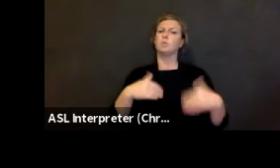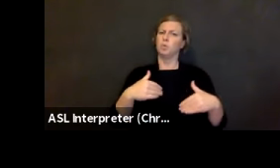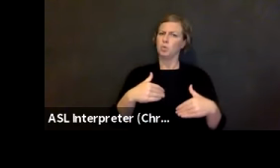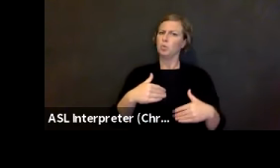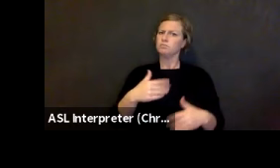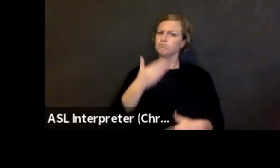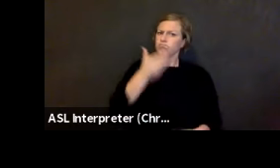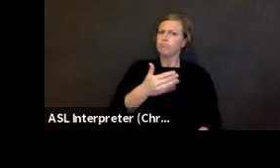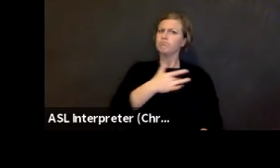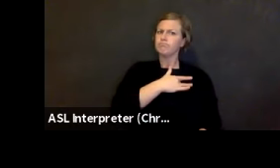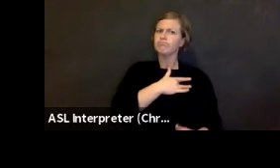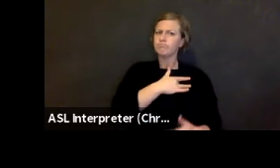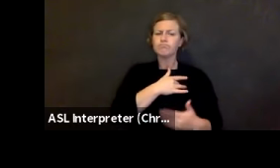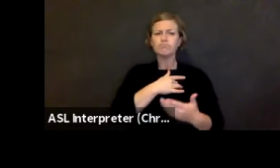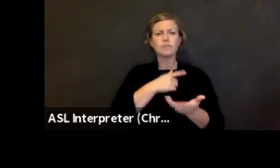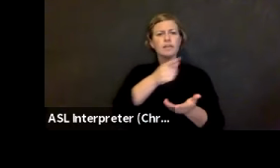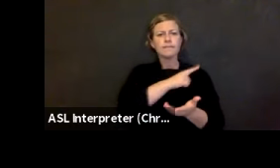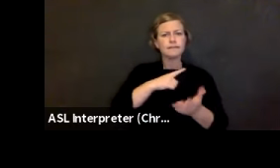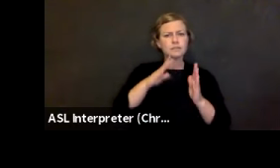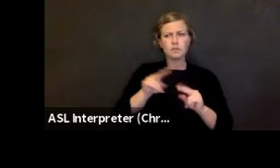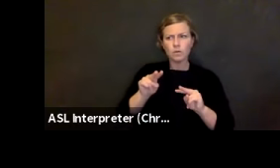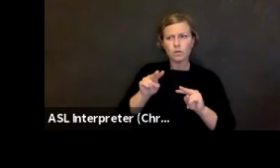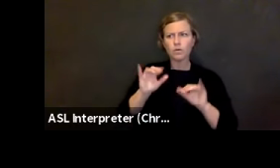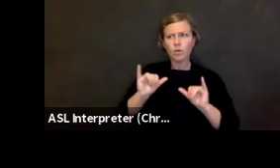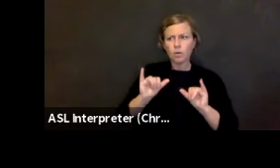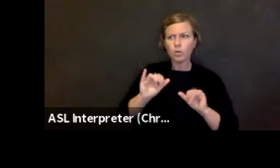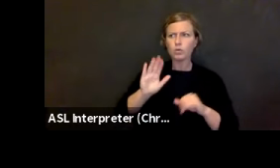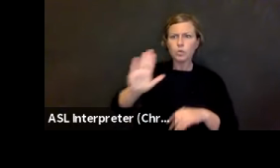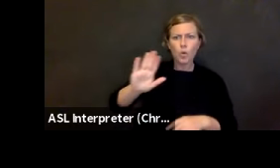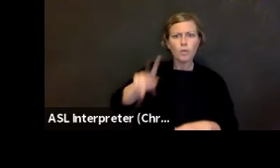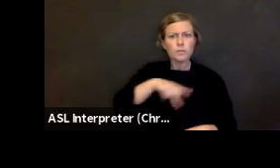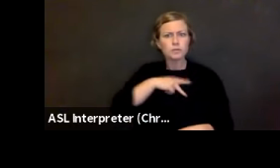compelling. Explain your particular